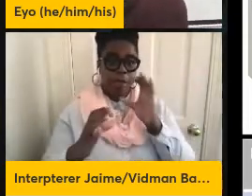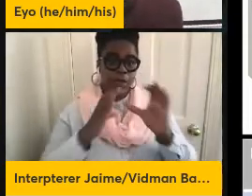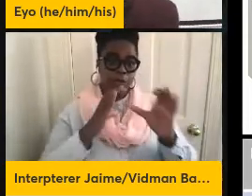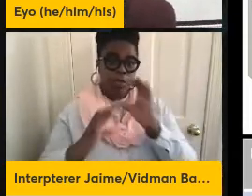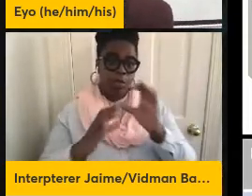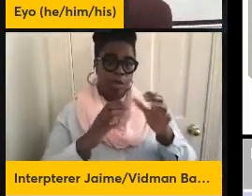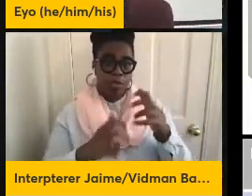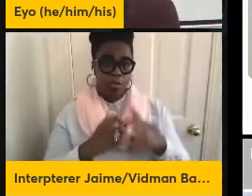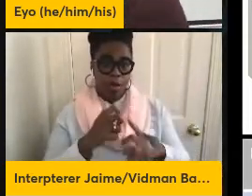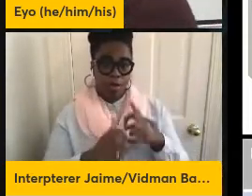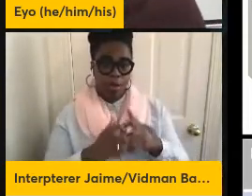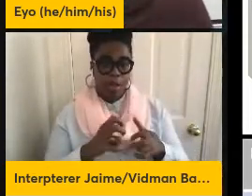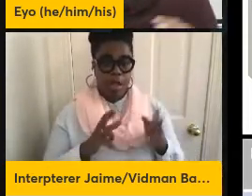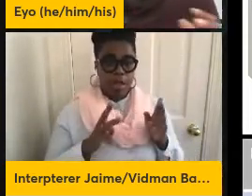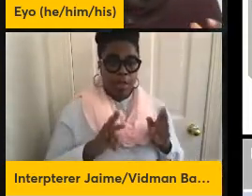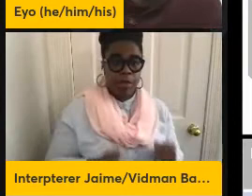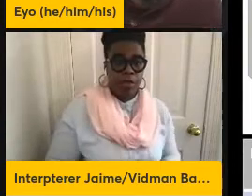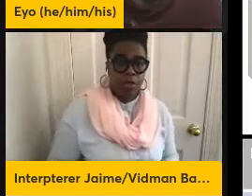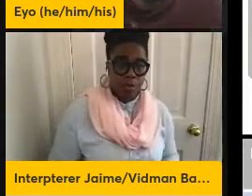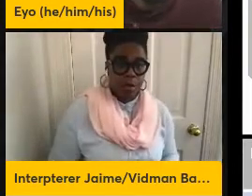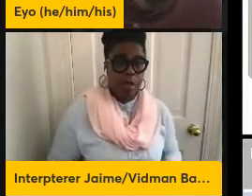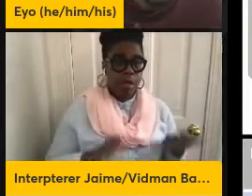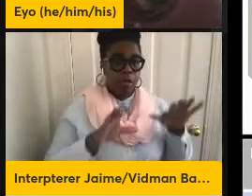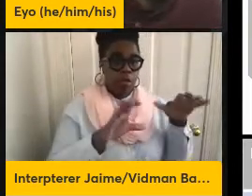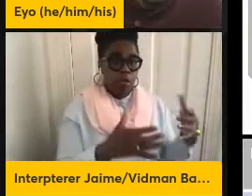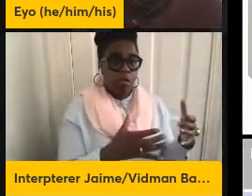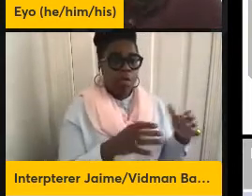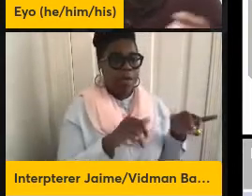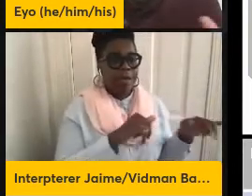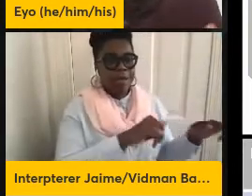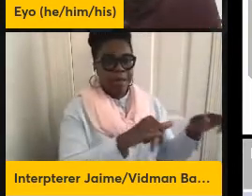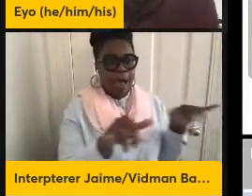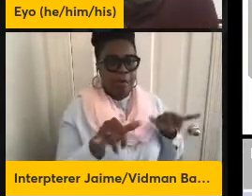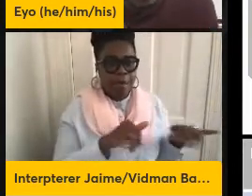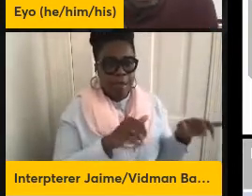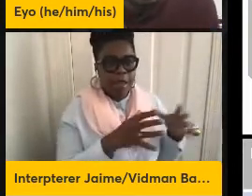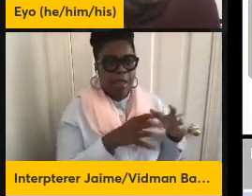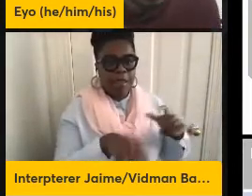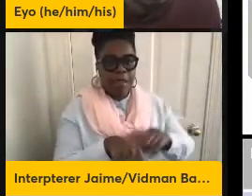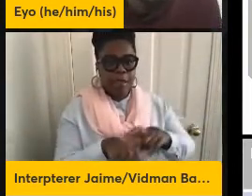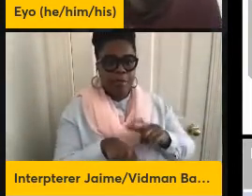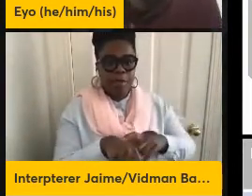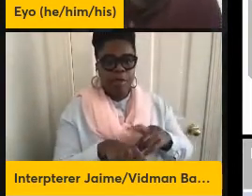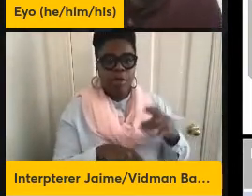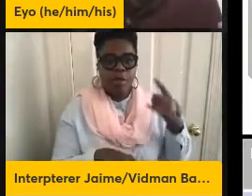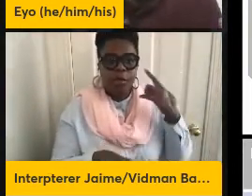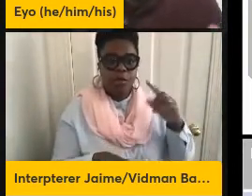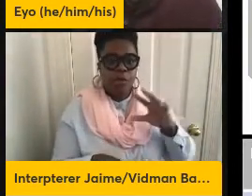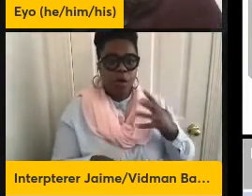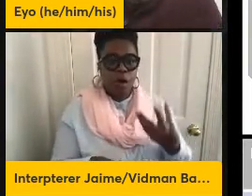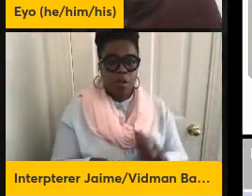in the human population, this is also quite common that a lot of times, especially for example, in the case of autism, children